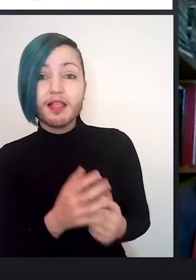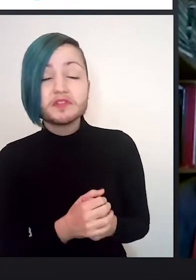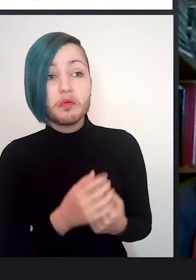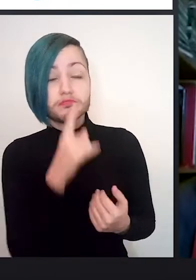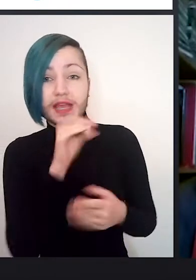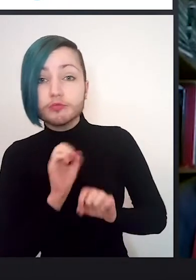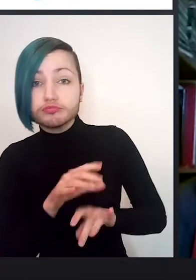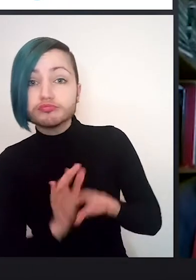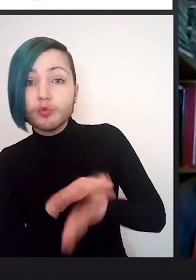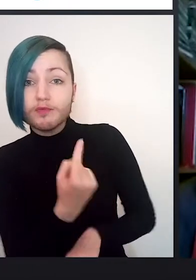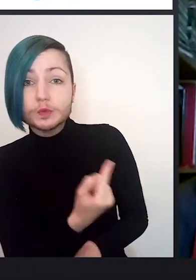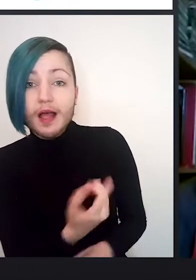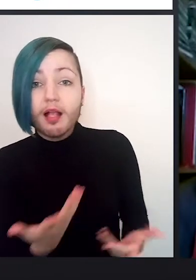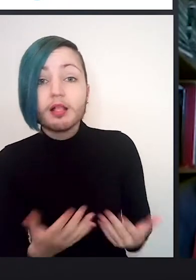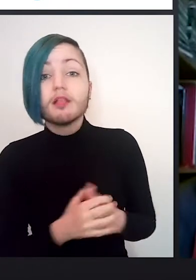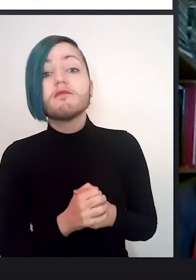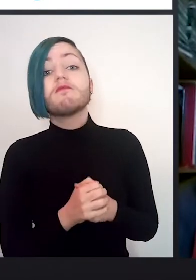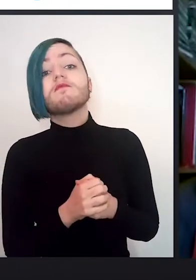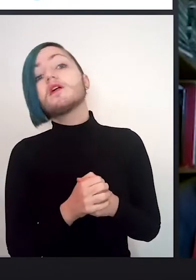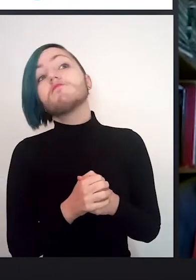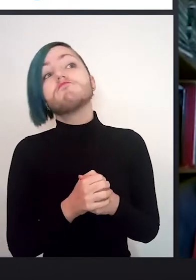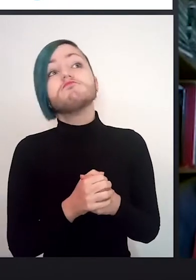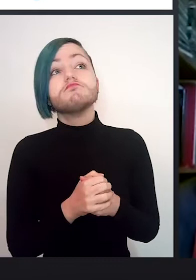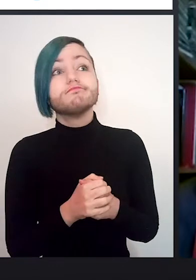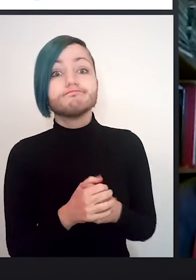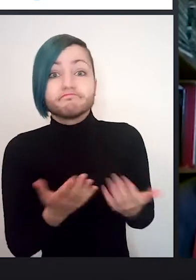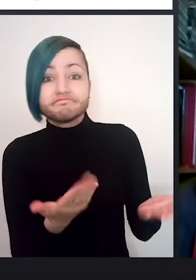Tell me a little bit about yourself, go ahead.